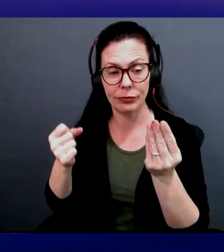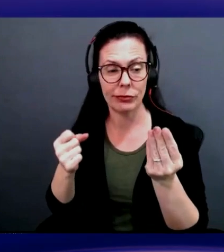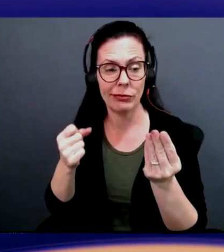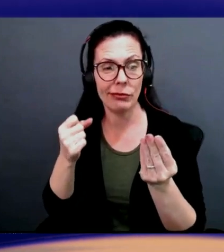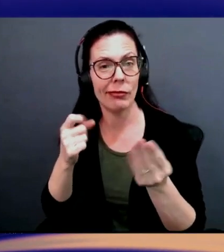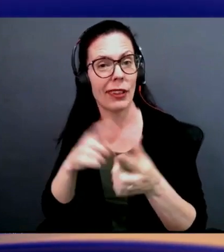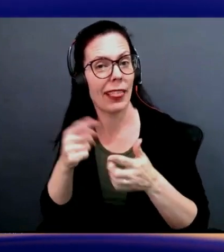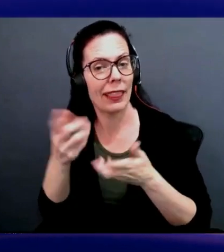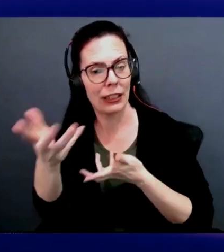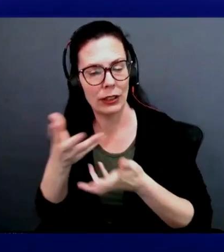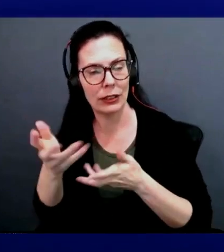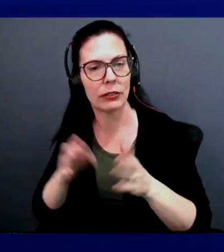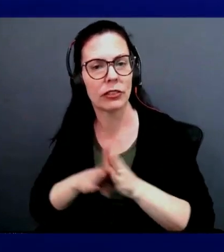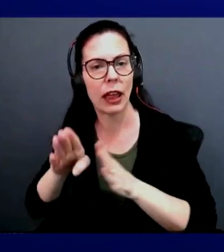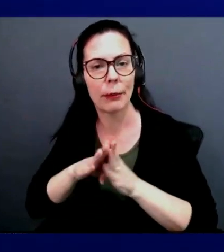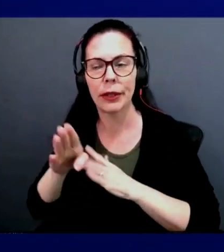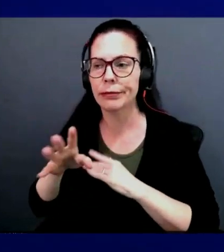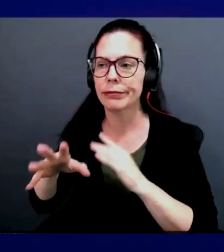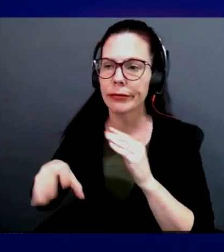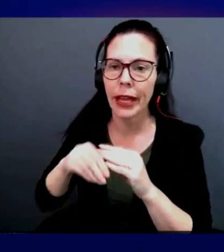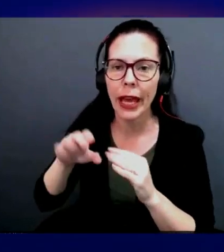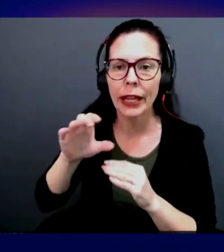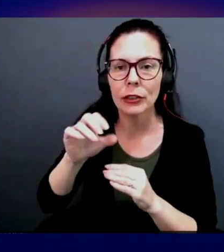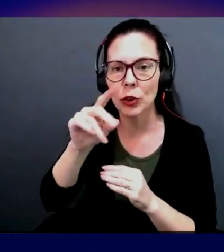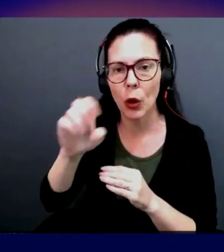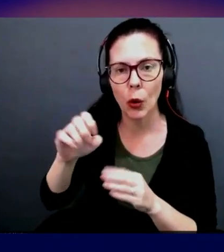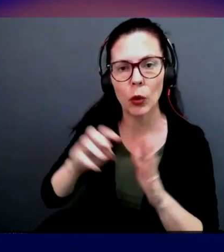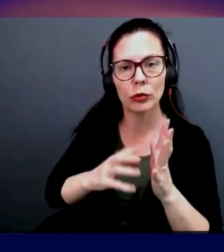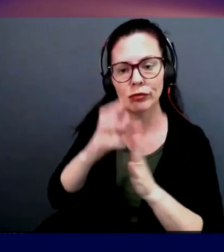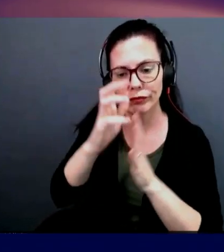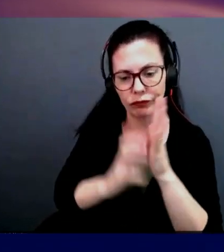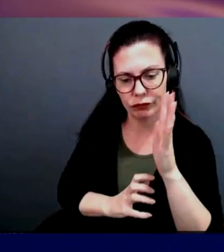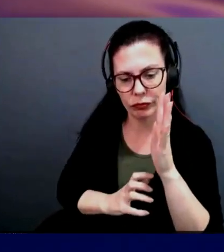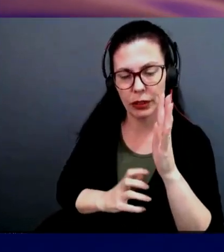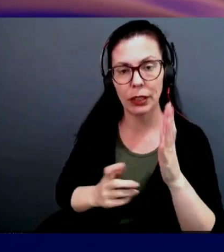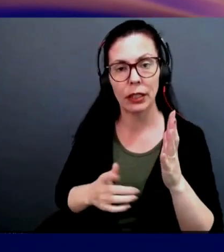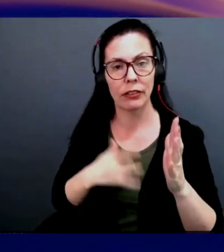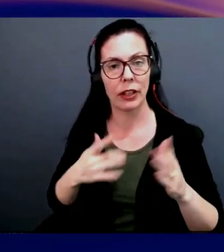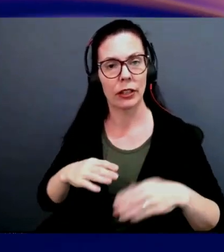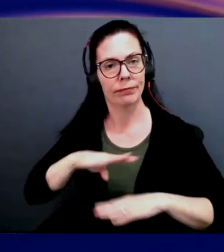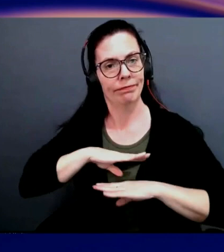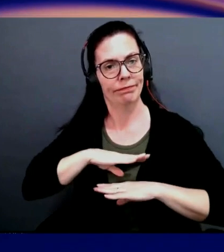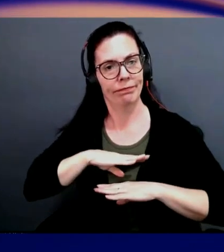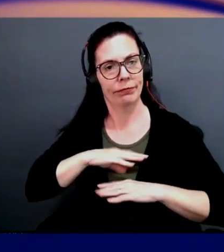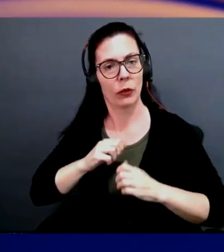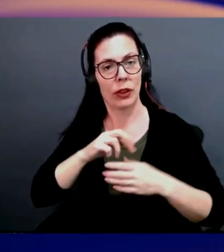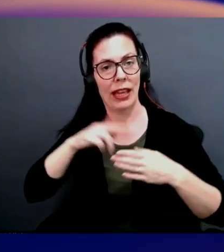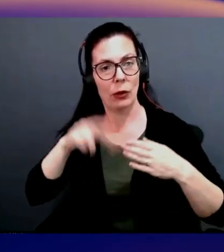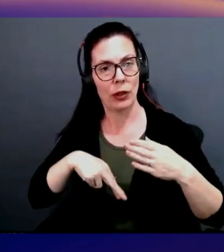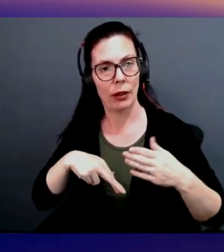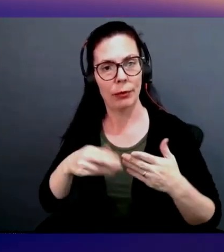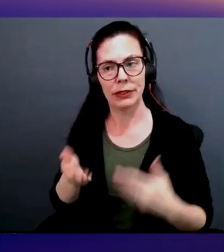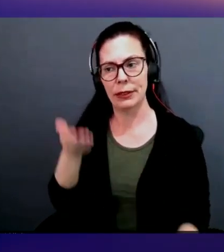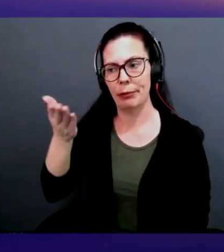maybe added some code. And once you're satisfied with the outcome, you can just submit this as a job. You can say, you know what?